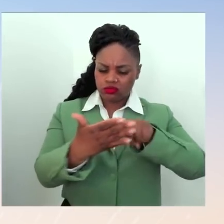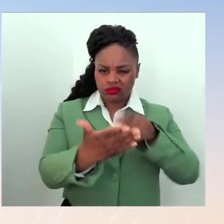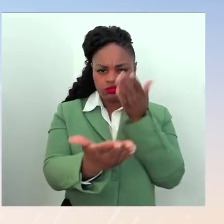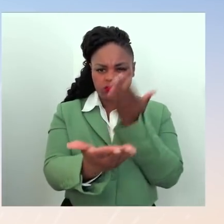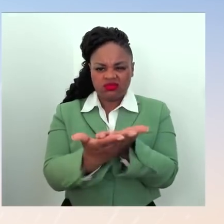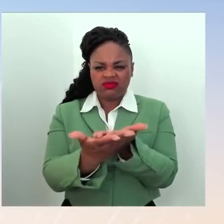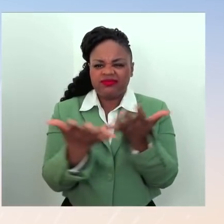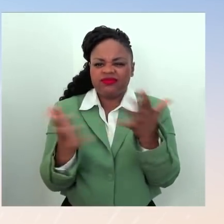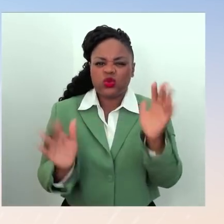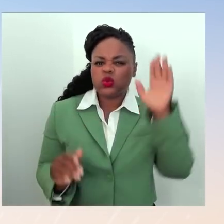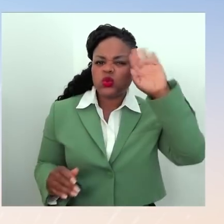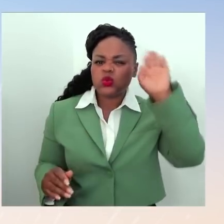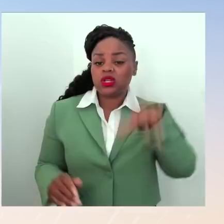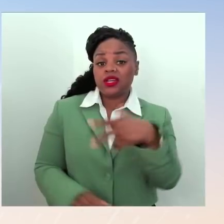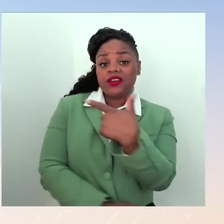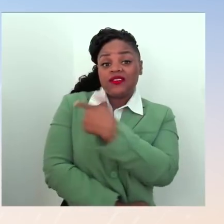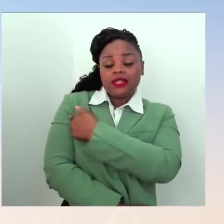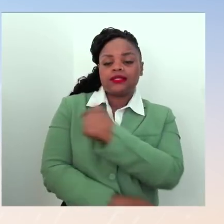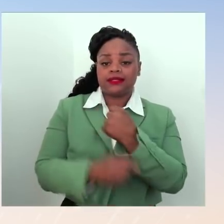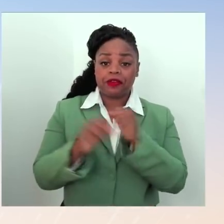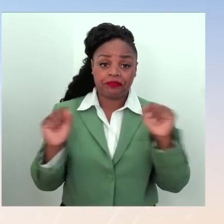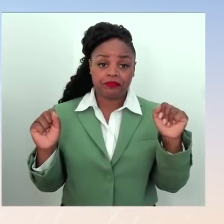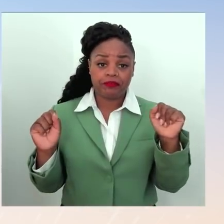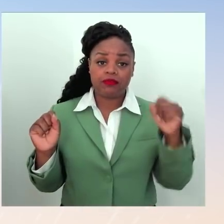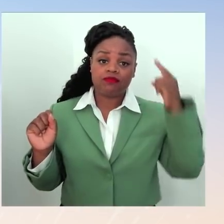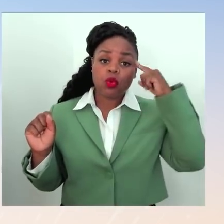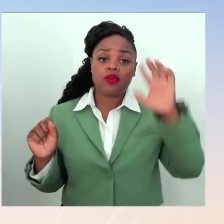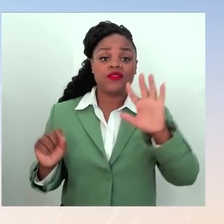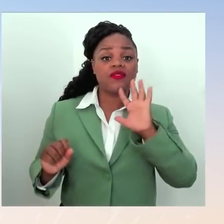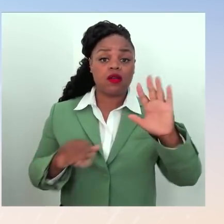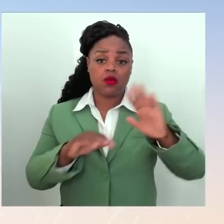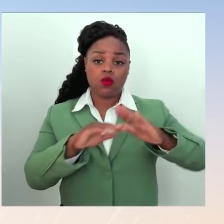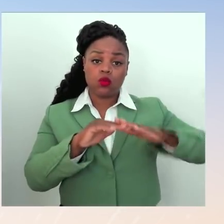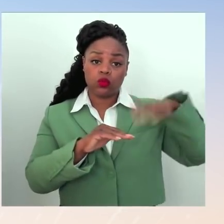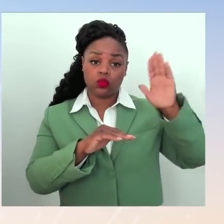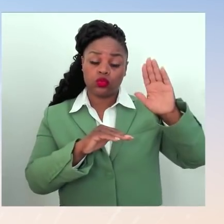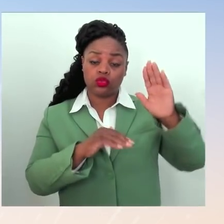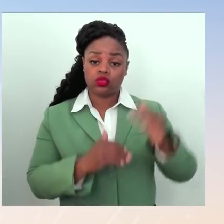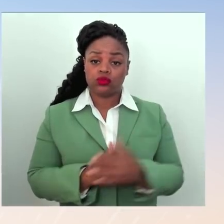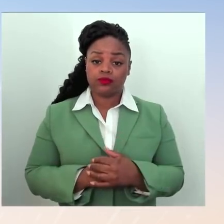The recommendations are vetted transparently through a process for --